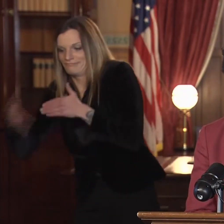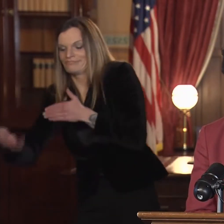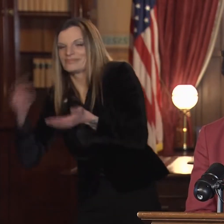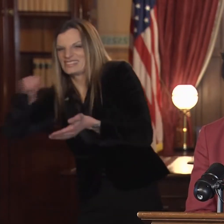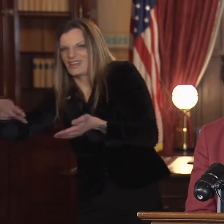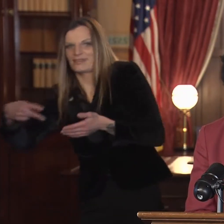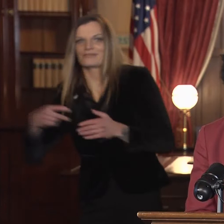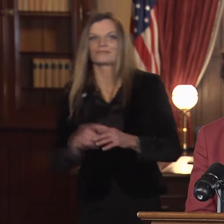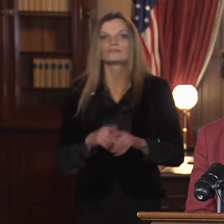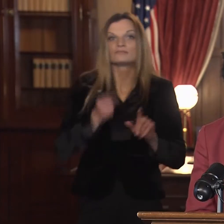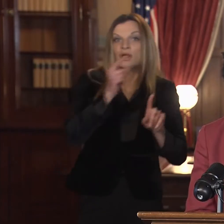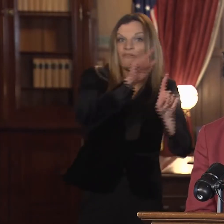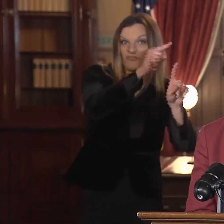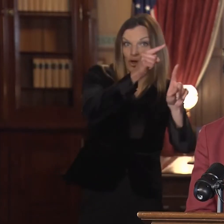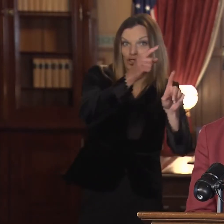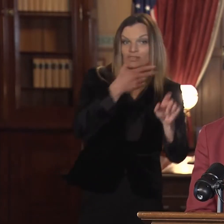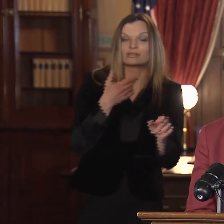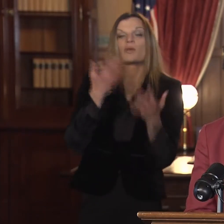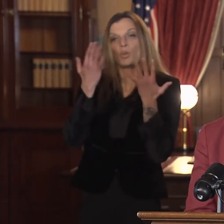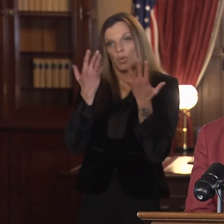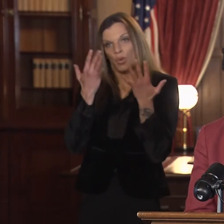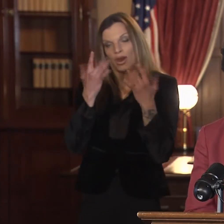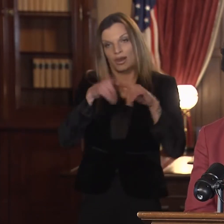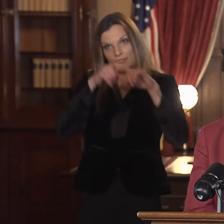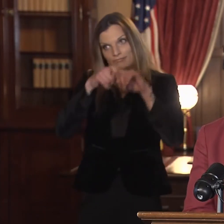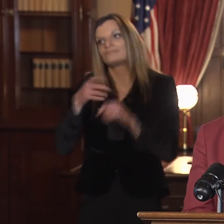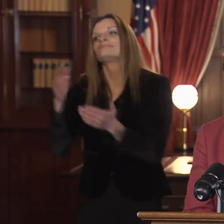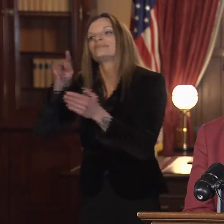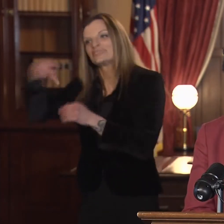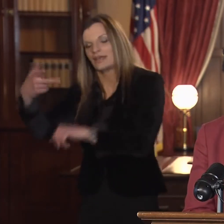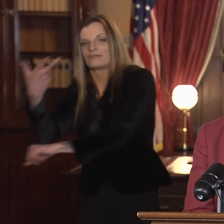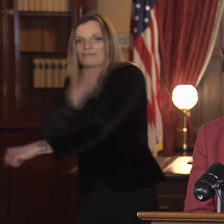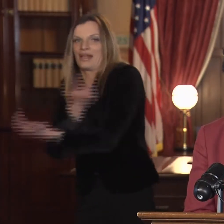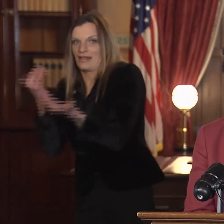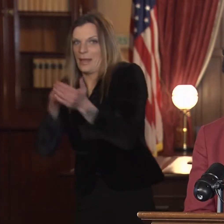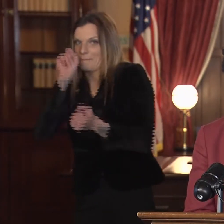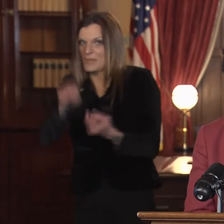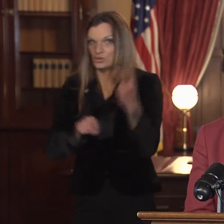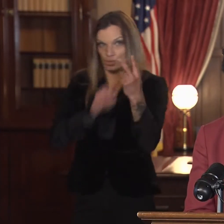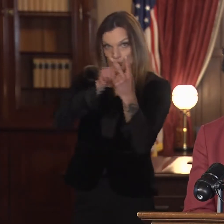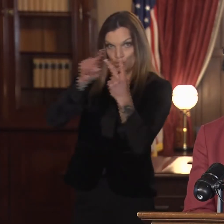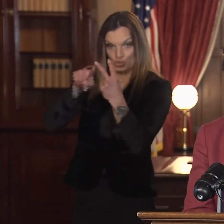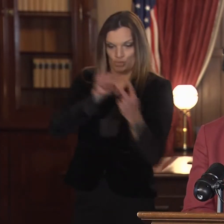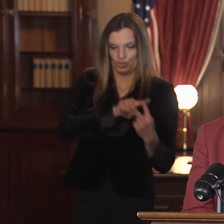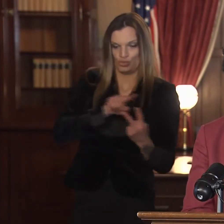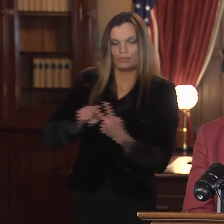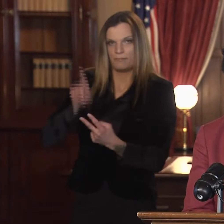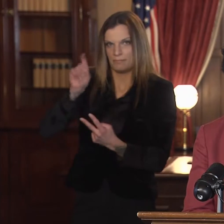WEEKS AFTER THE FIRST. WHEN YOU GET YOUR FIRST DOSE, YOU WILL GET A REMINDER CARD TO TELL YOU WHEN TO COME BACK FOR